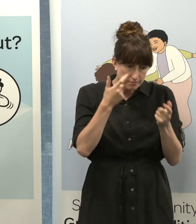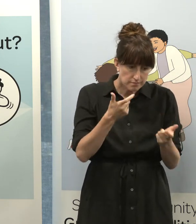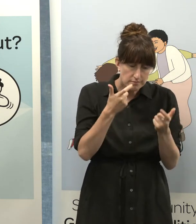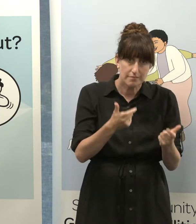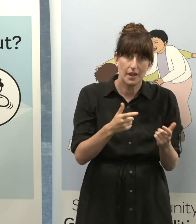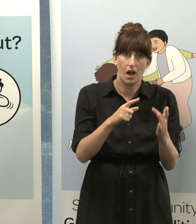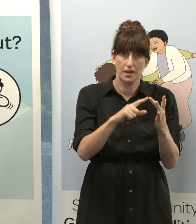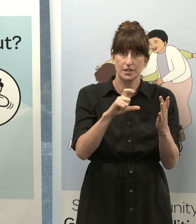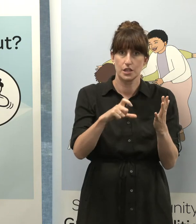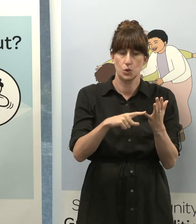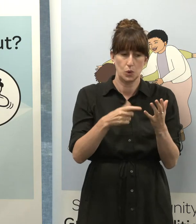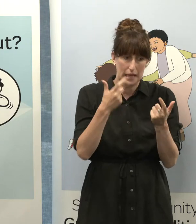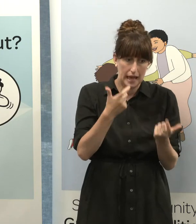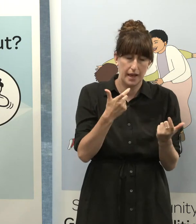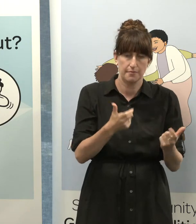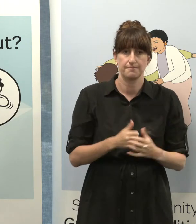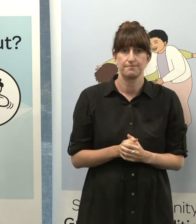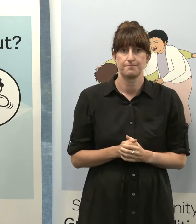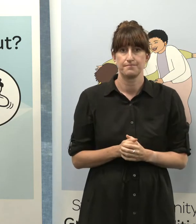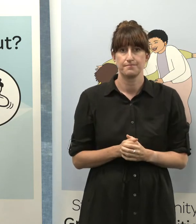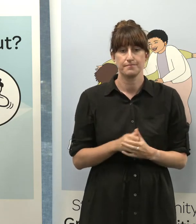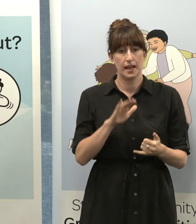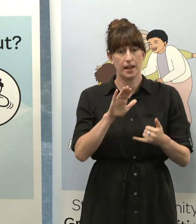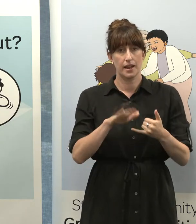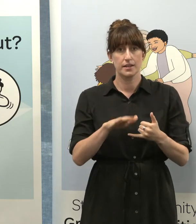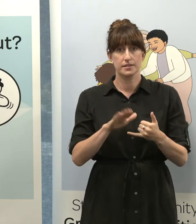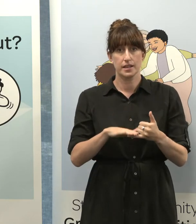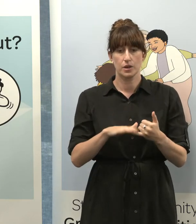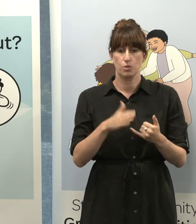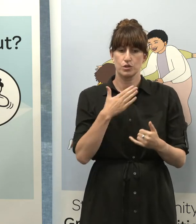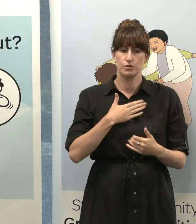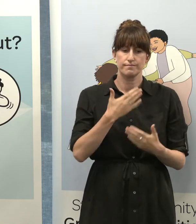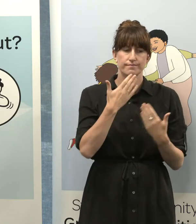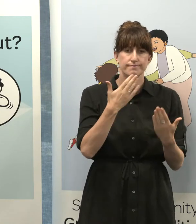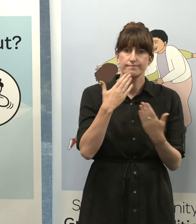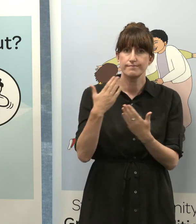providers, or whether they require hospital level care including intensive care.